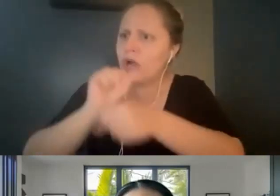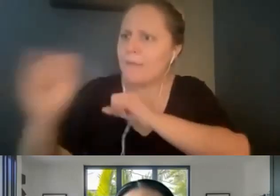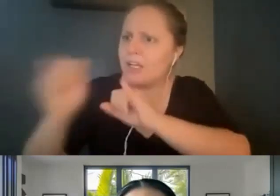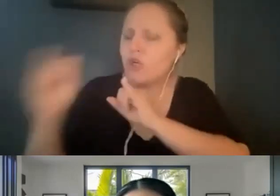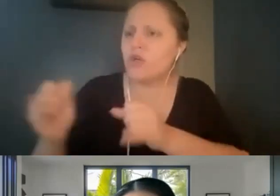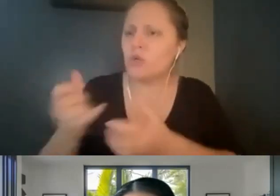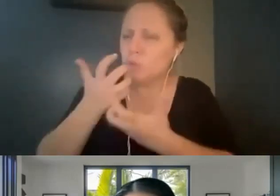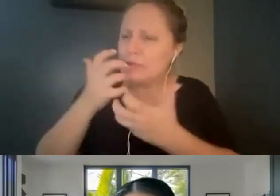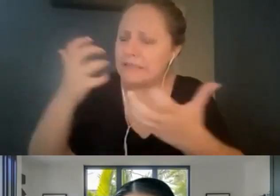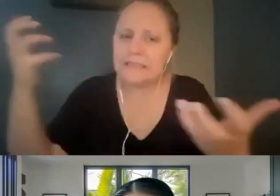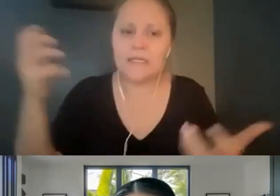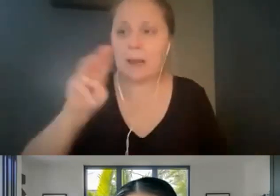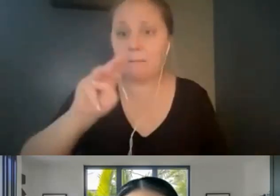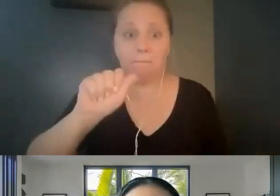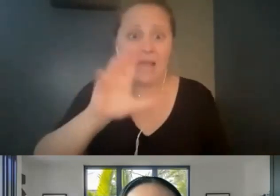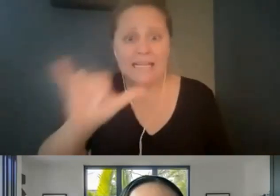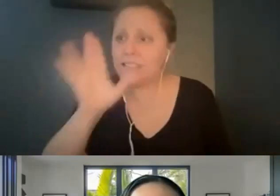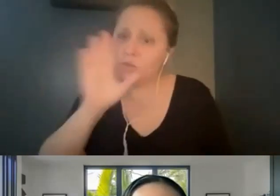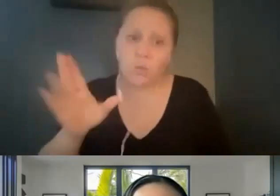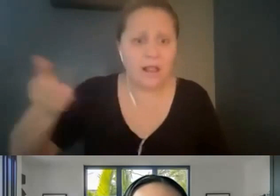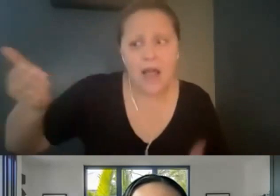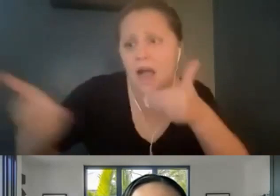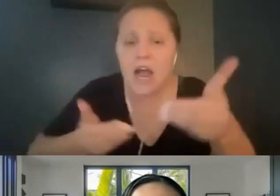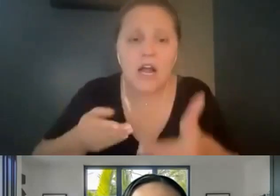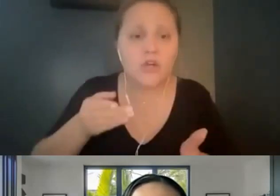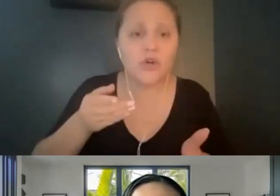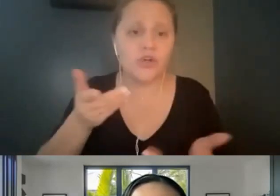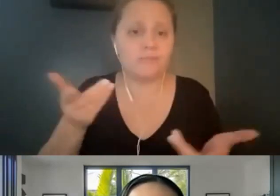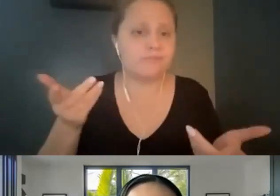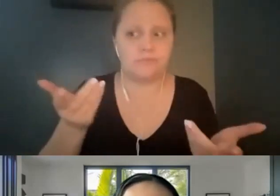Macy's was going to hire, had the opportunity to hire this deaf